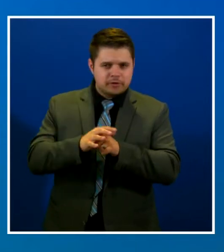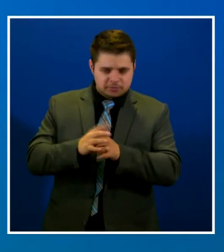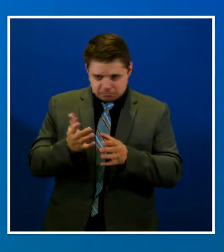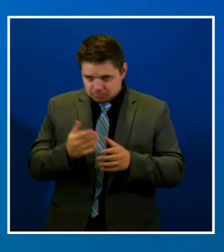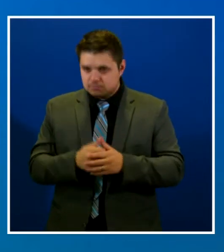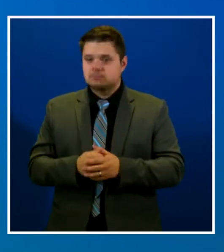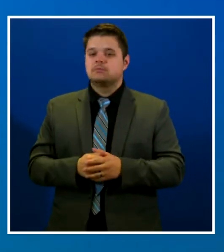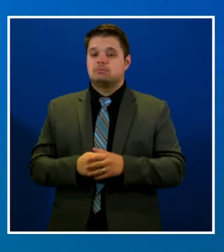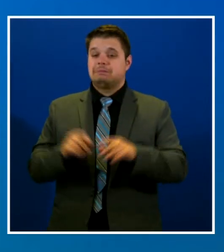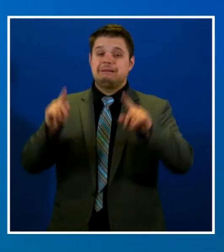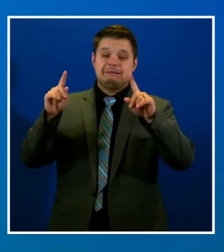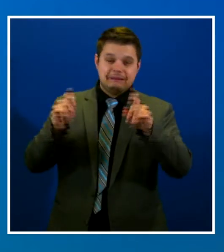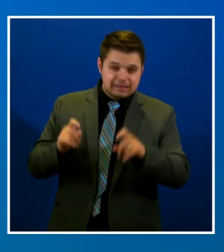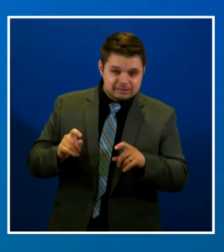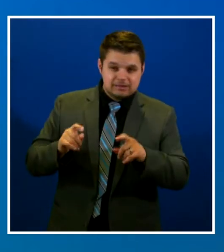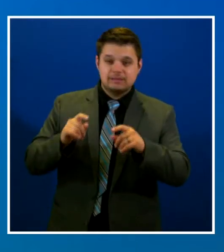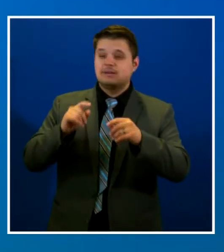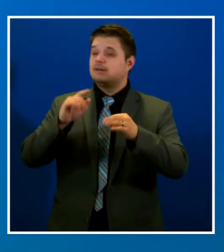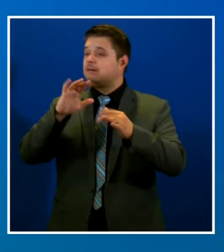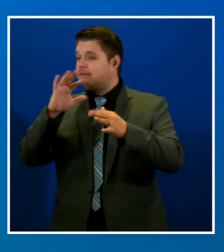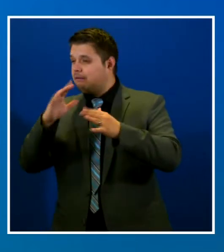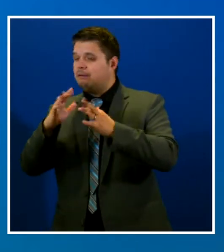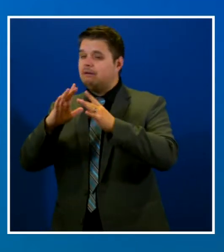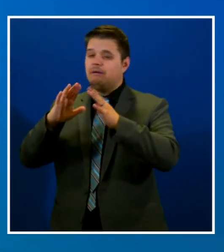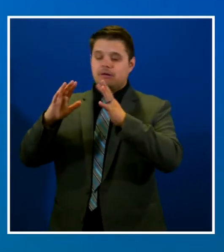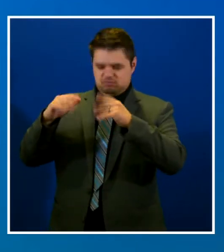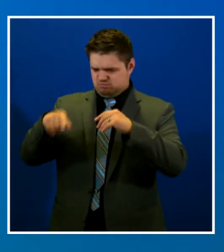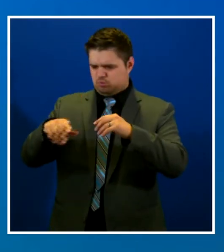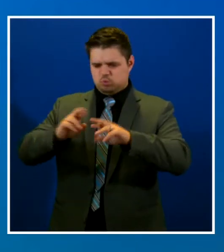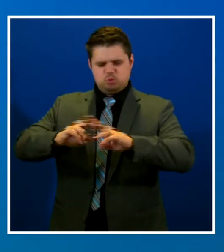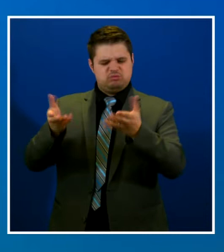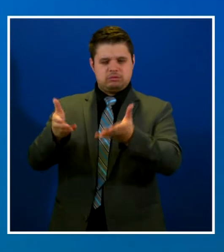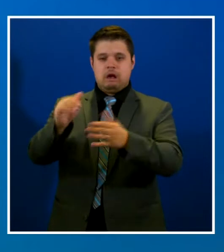accessible and both offer services in multiple languages.